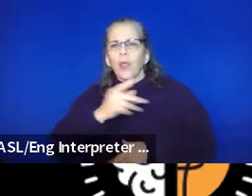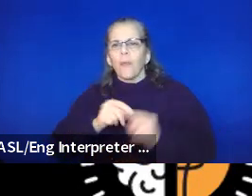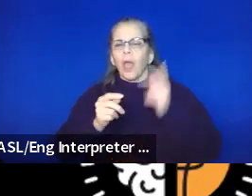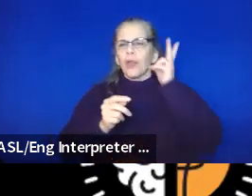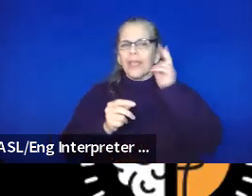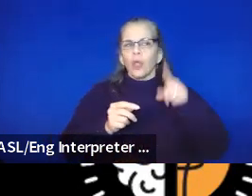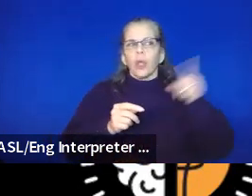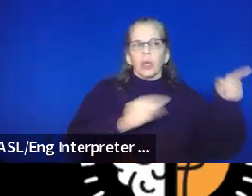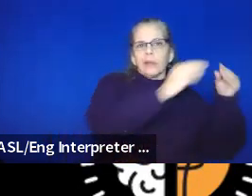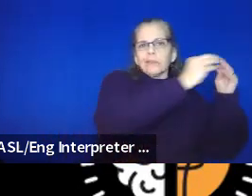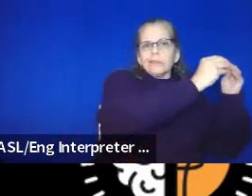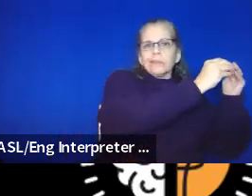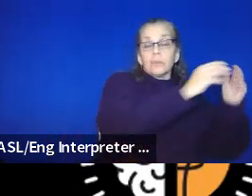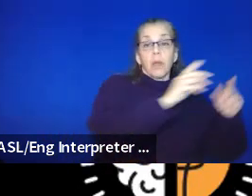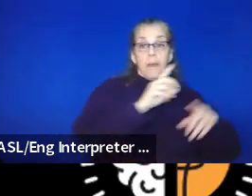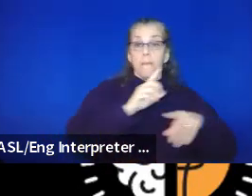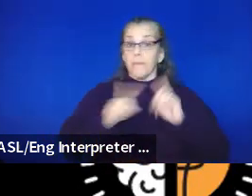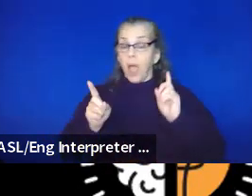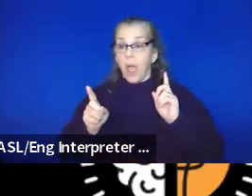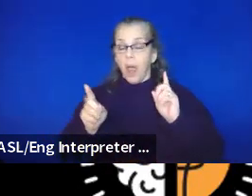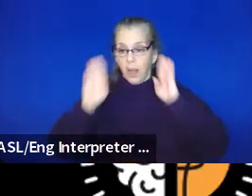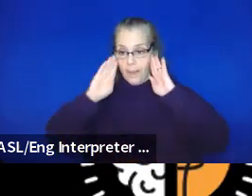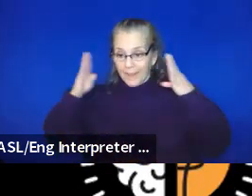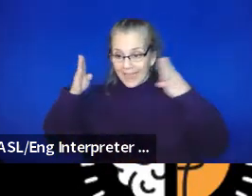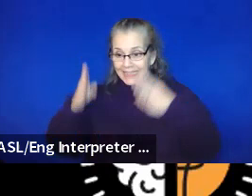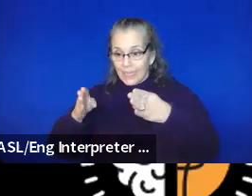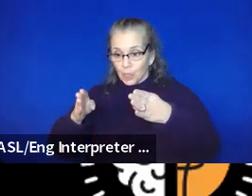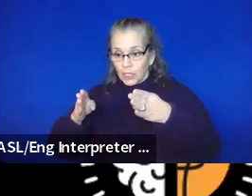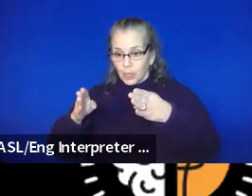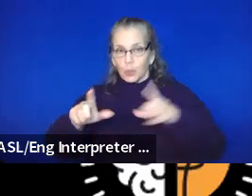But I do pay a heck of a lot of attention to monitoring things visually, like looking